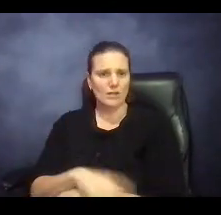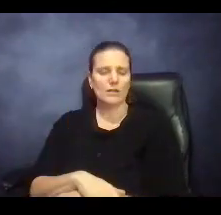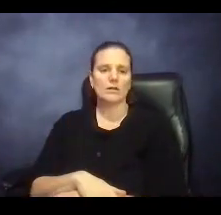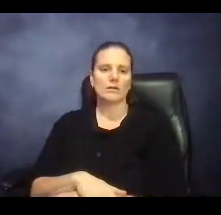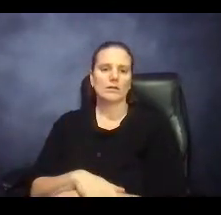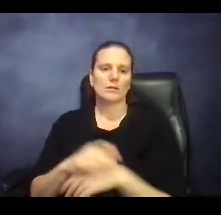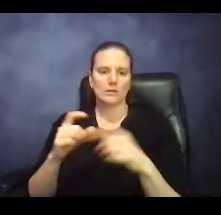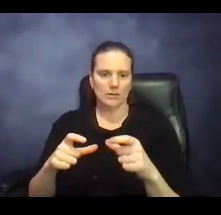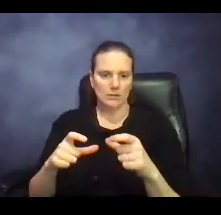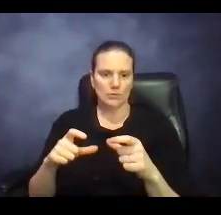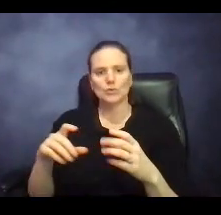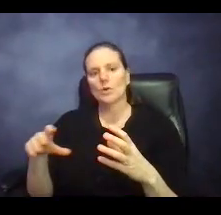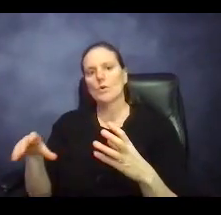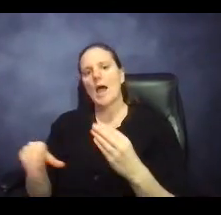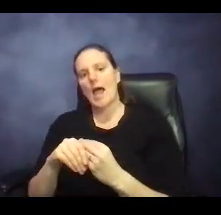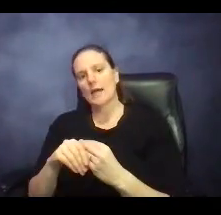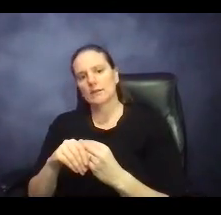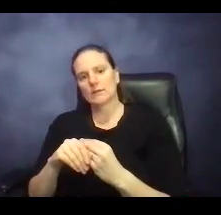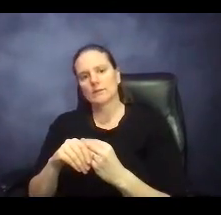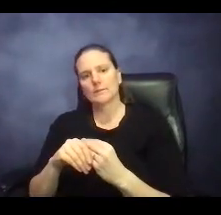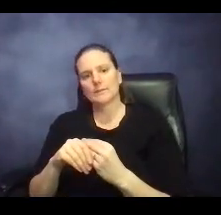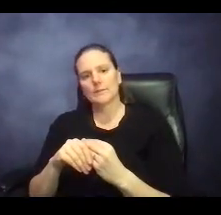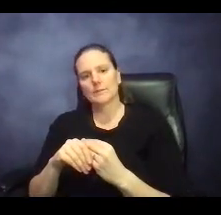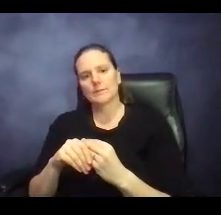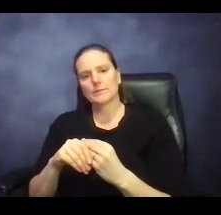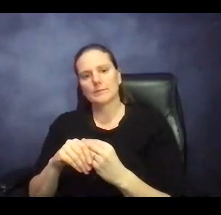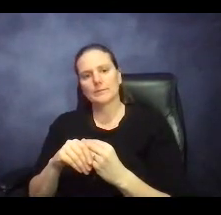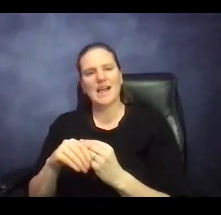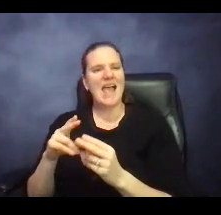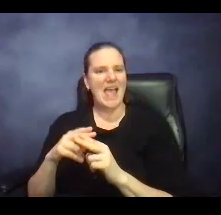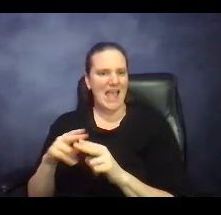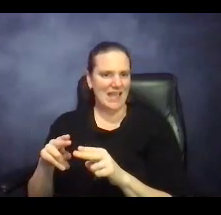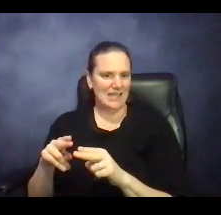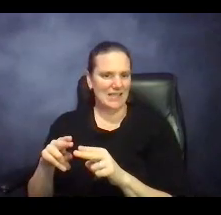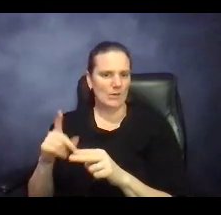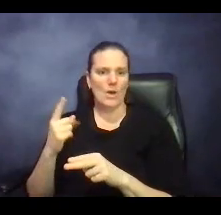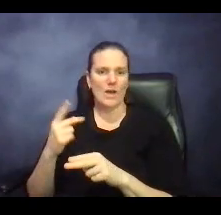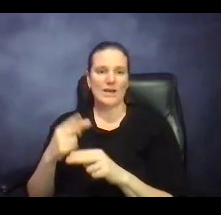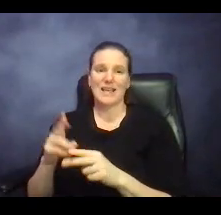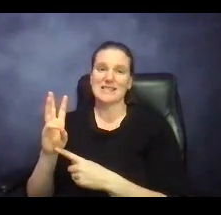And so you may have to add, I mean you can add like an egg to that one egg is only six grams of protein.